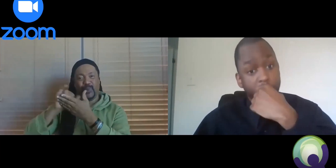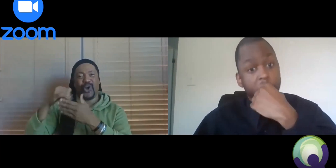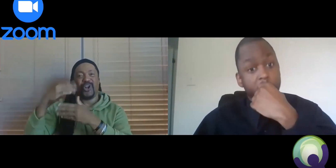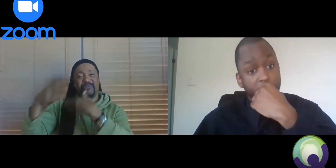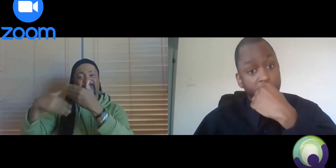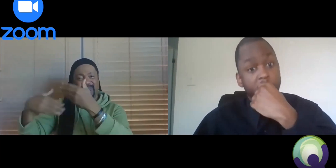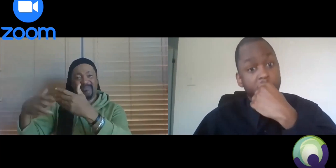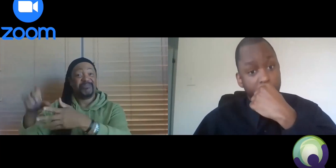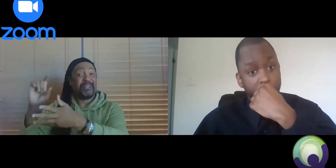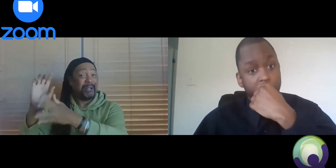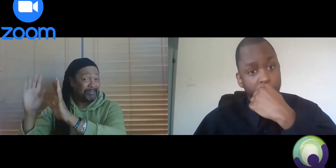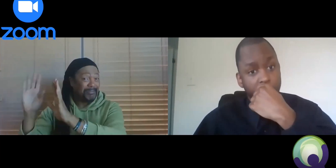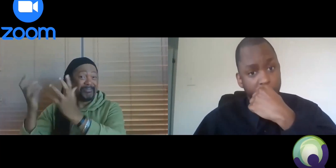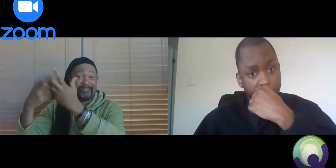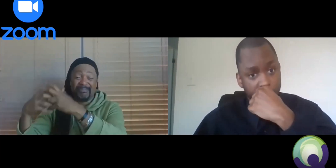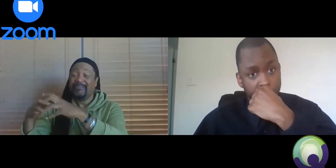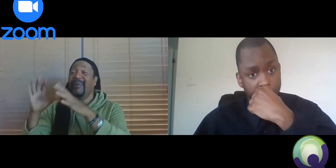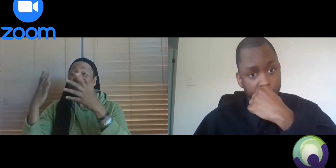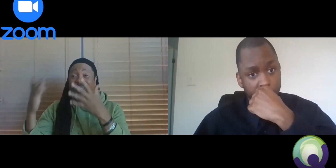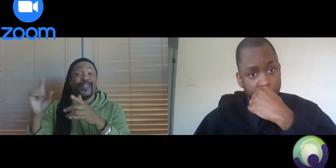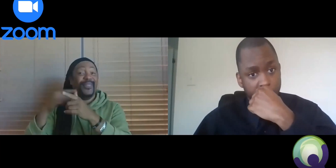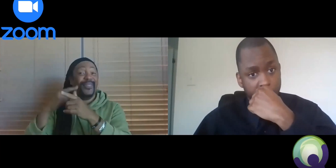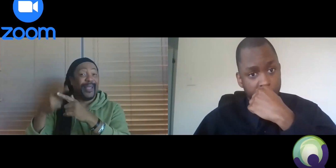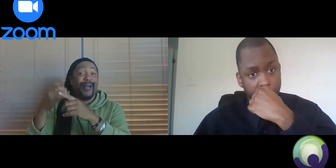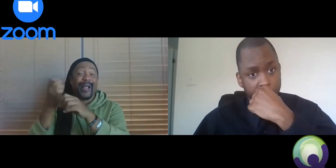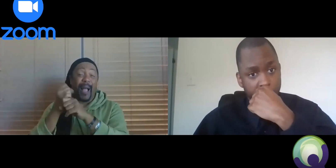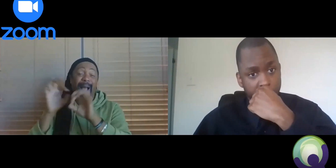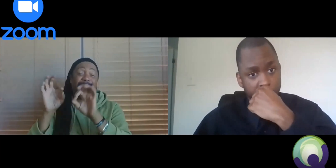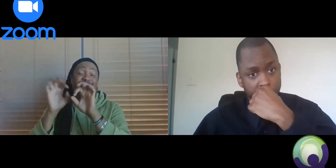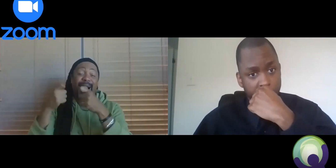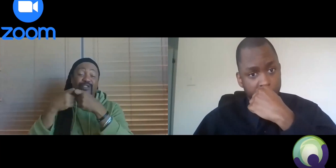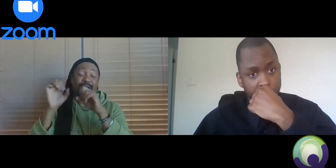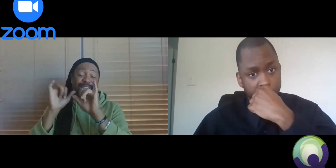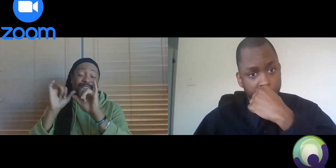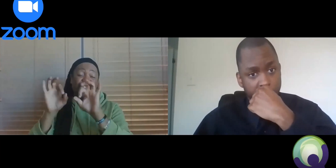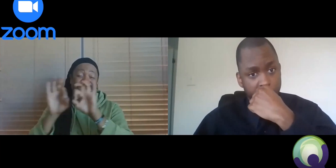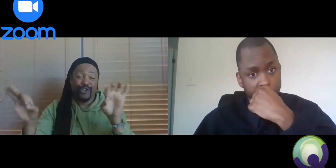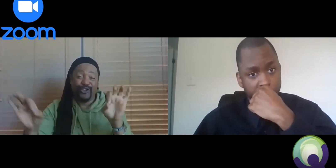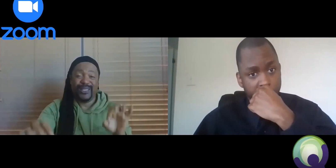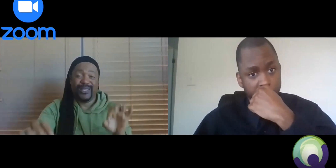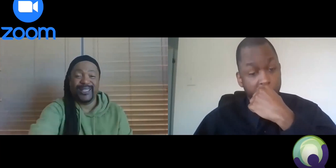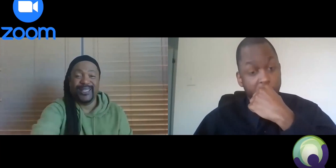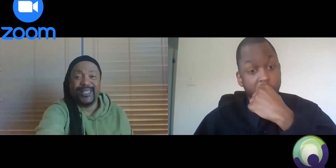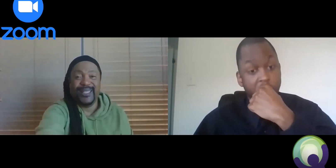I went to National Technical Institute for the Deaf (NTID) in Rochester, NY. Things worked well